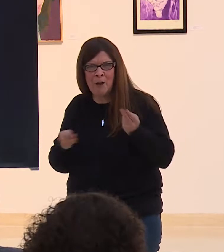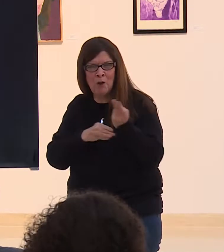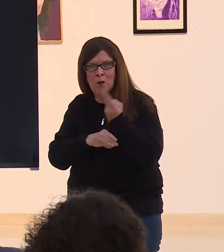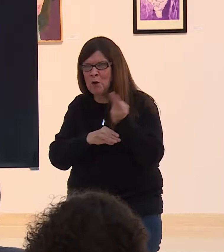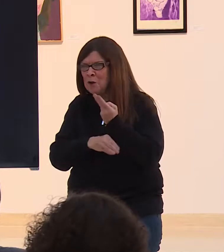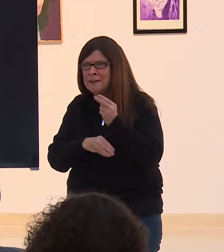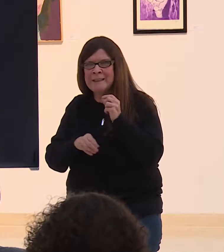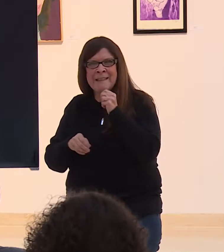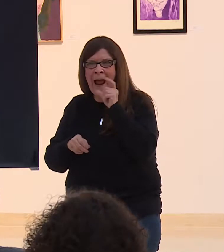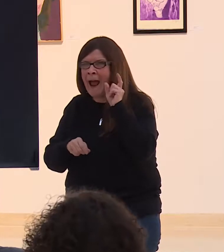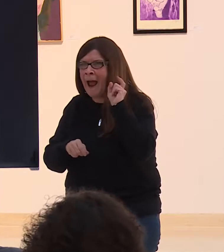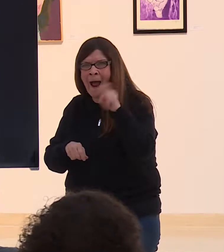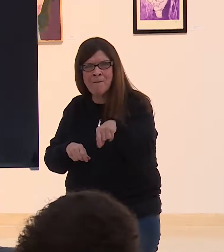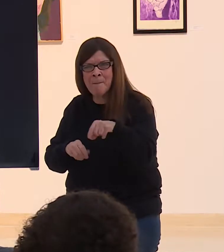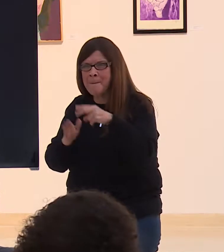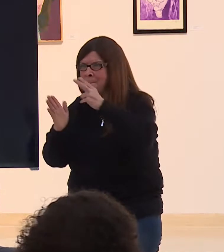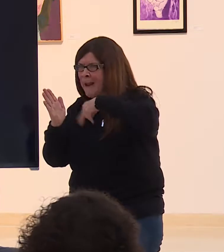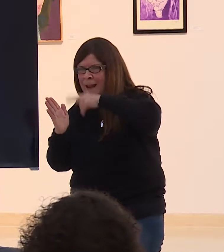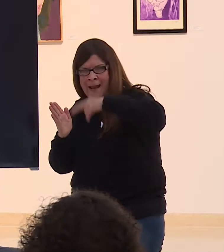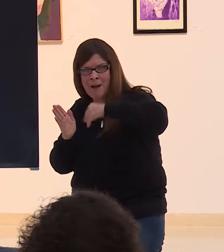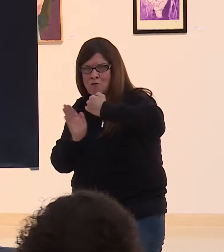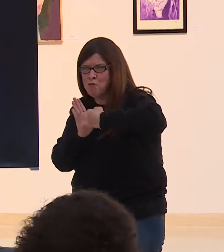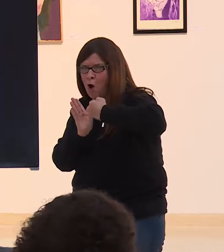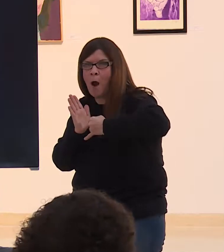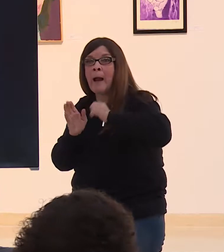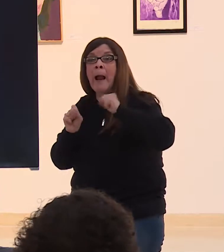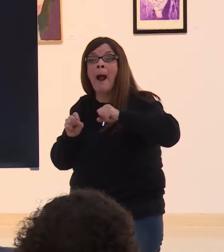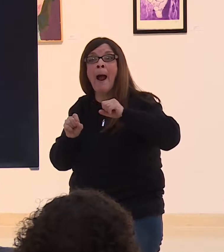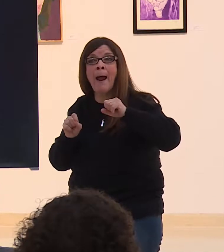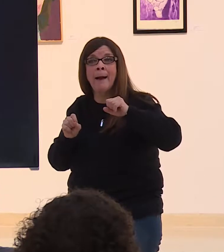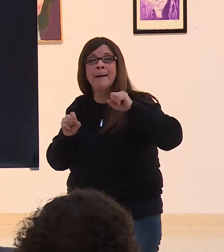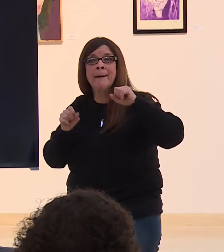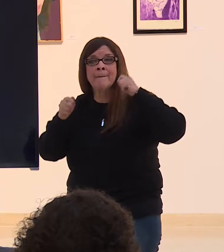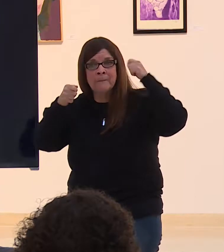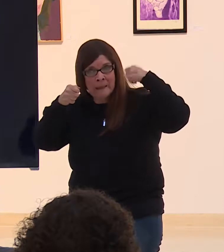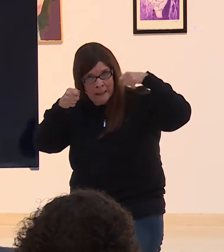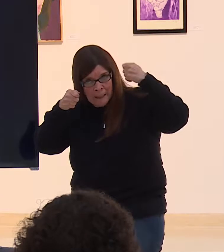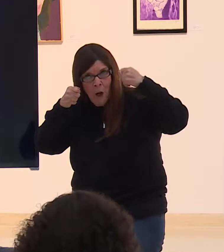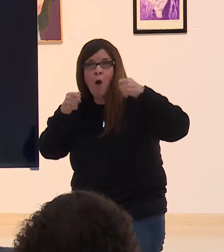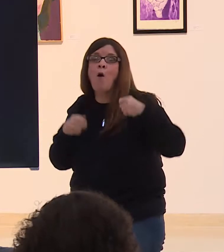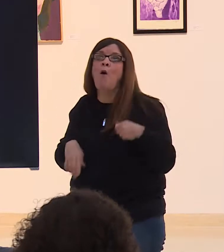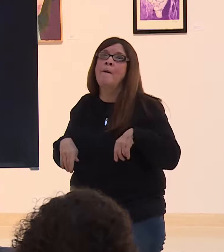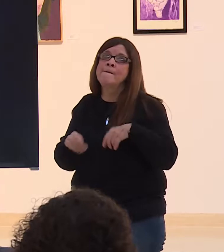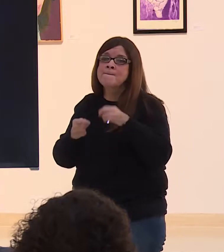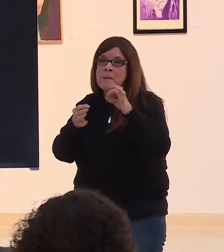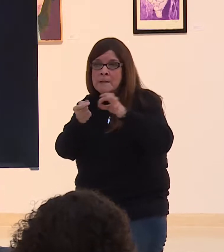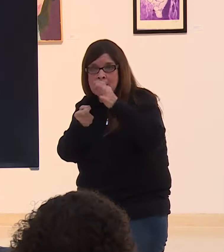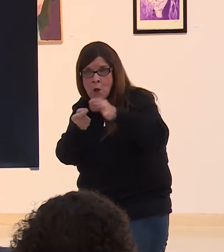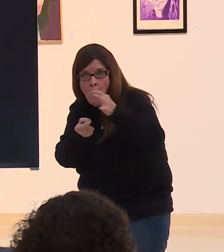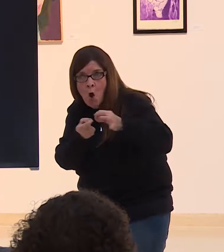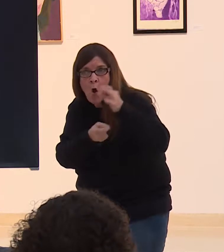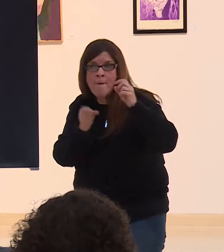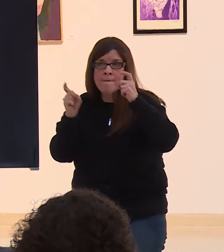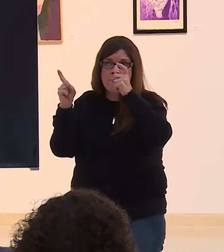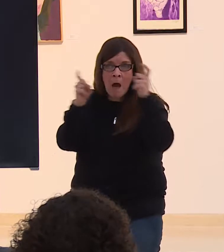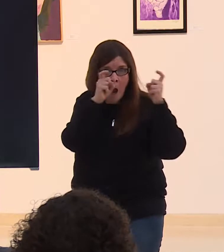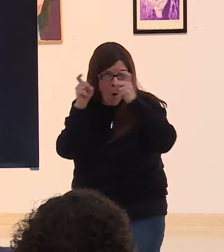What I think is interesting is there's lots of different materials used for the De'VIA Challenge. It doesn't have to be the traditional paint and canvas.